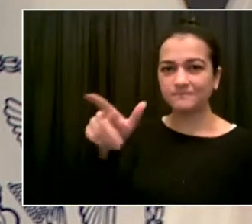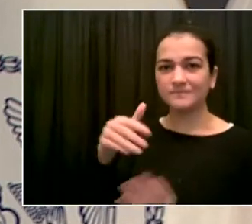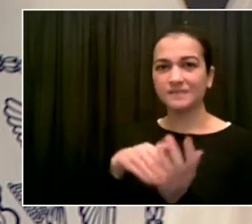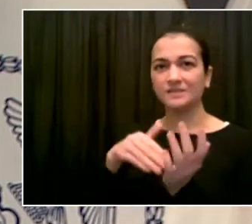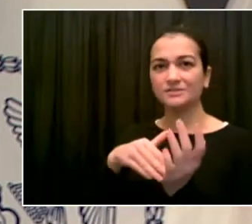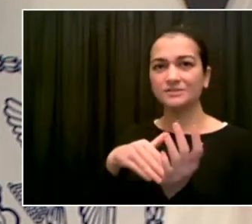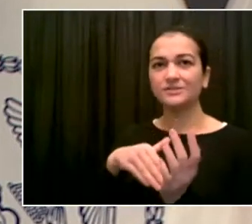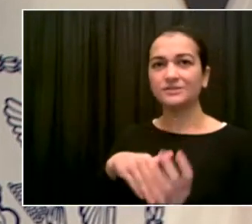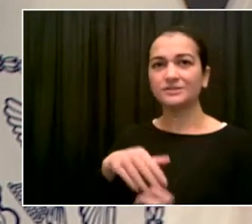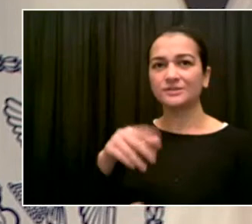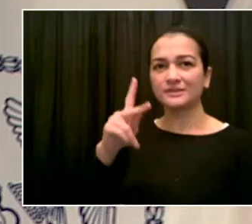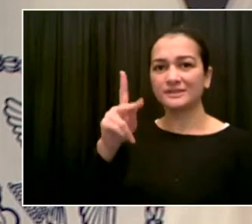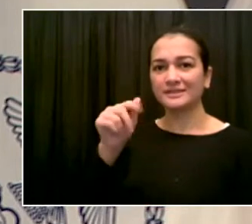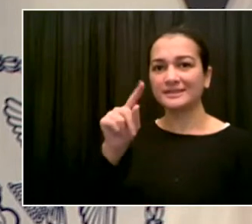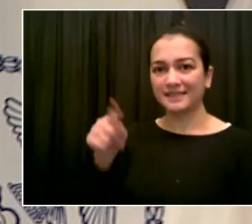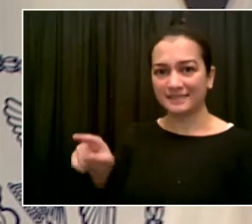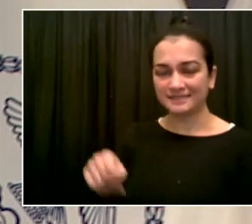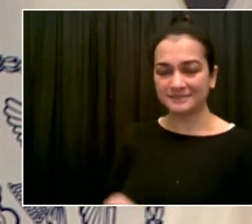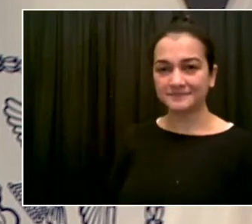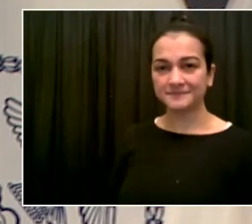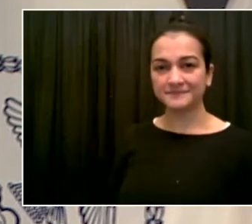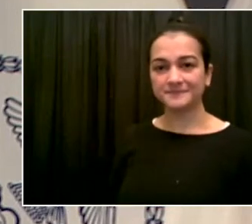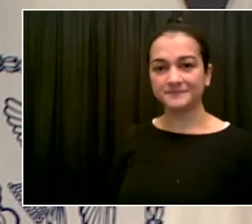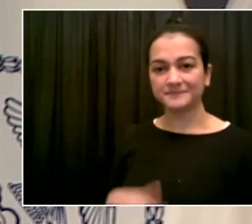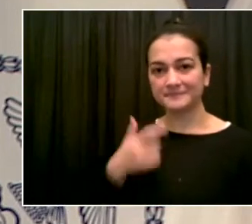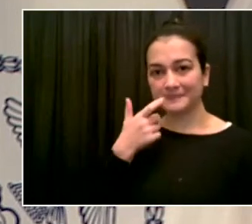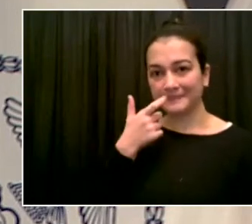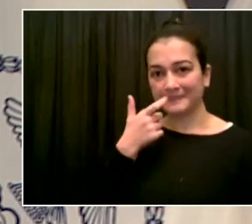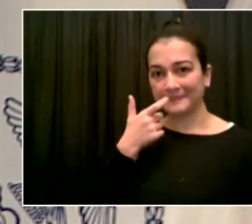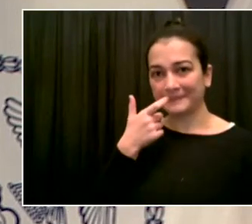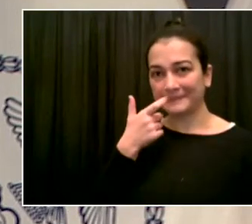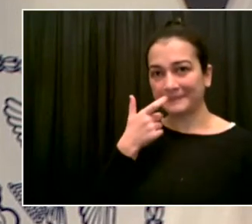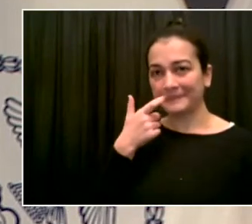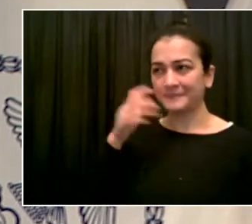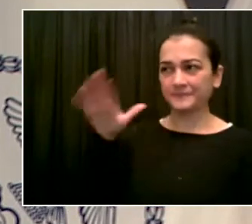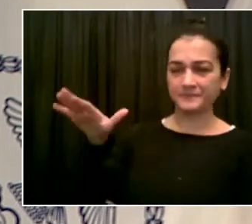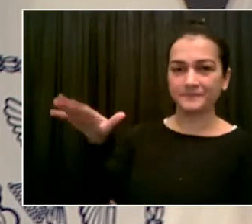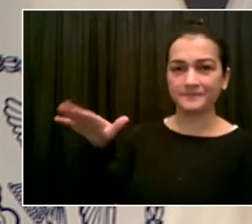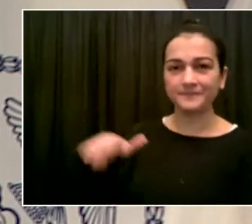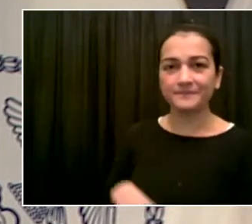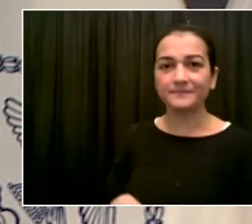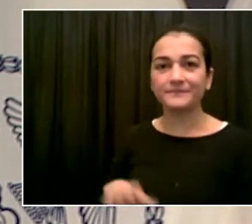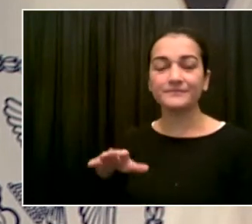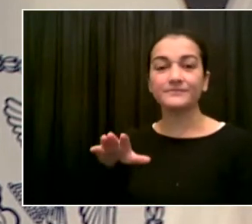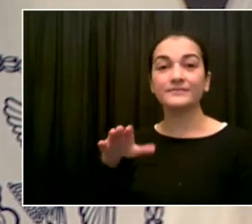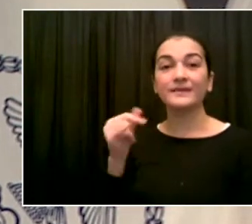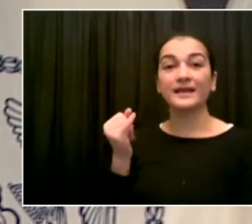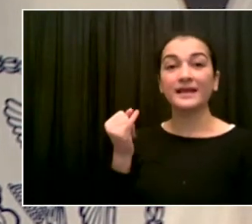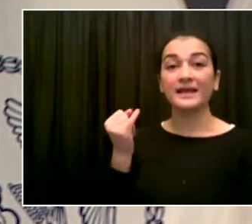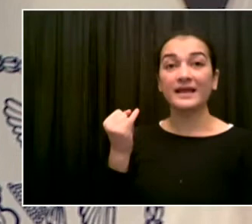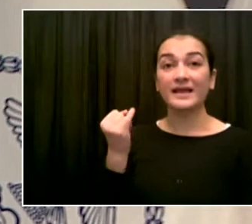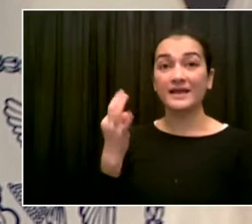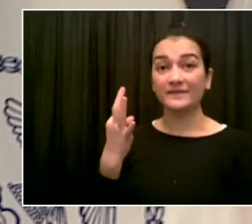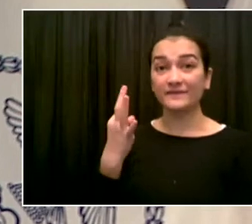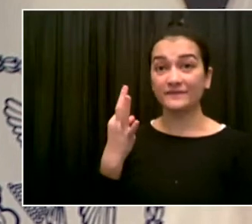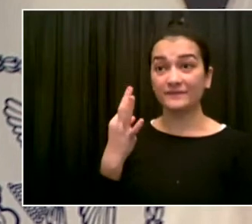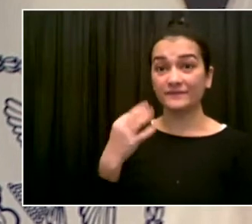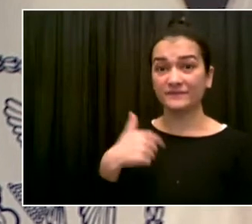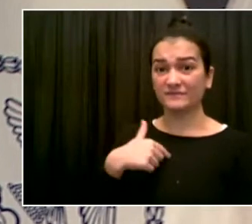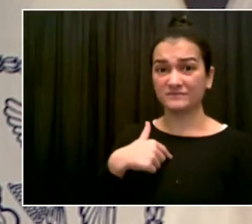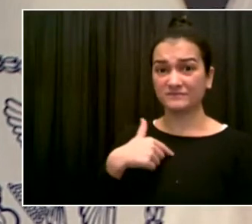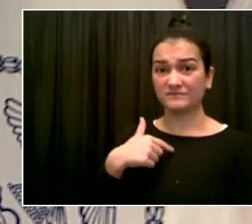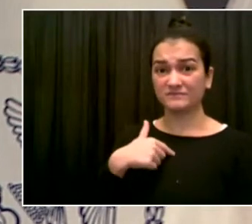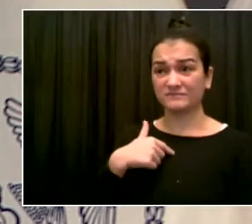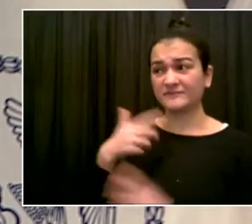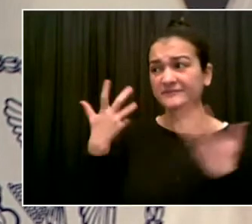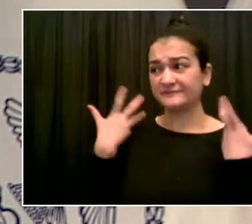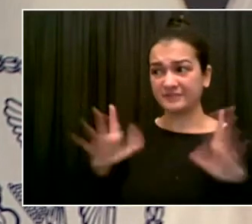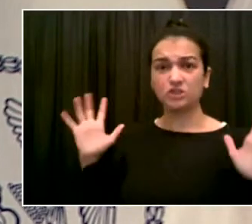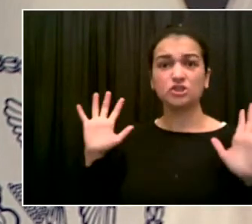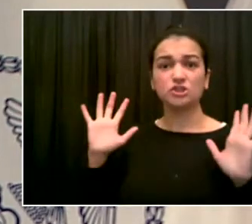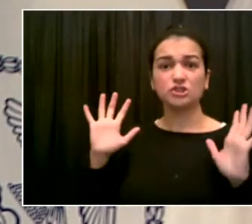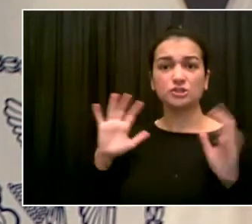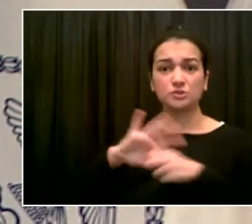NOW I HAVE HAD